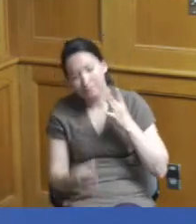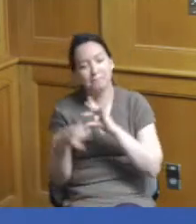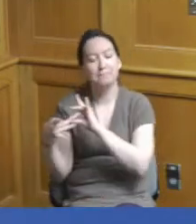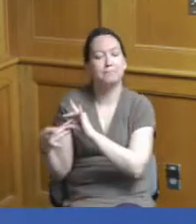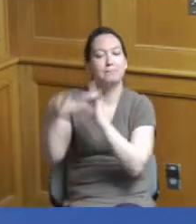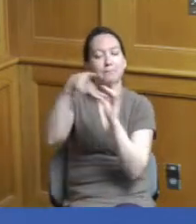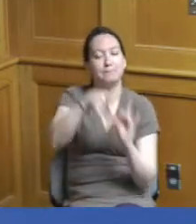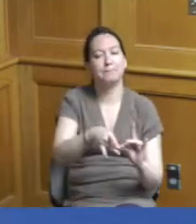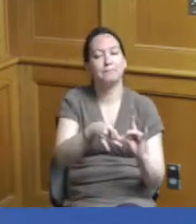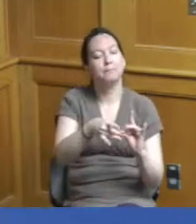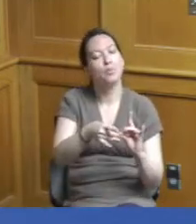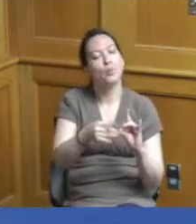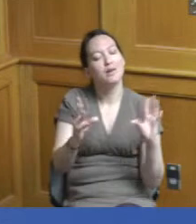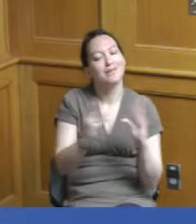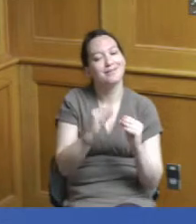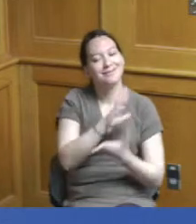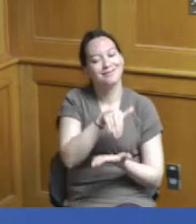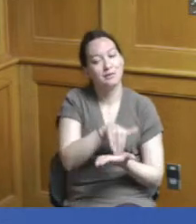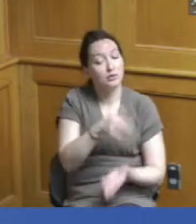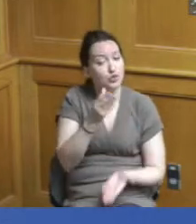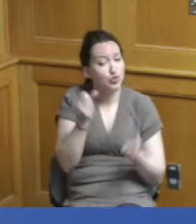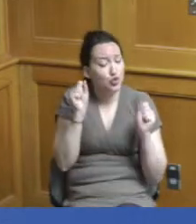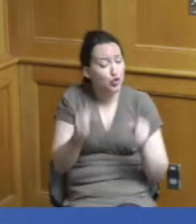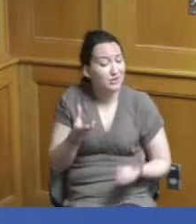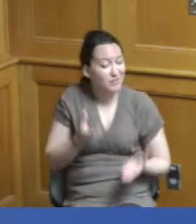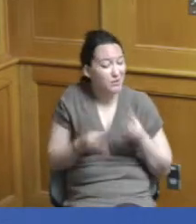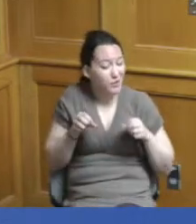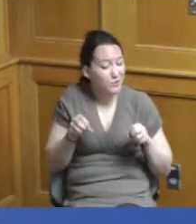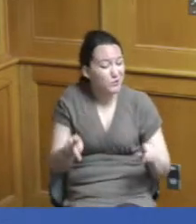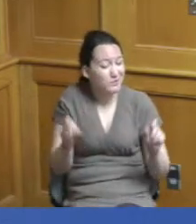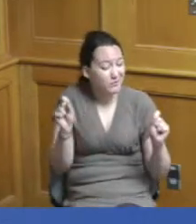the convention center and where there might be opportunities and where we still have hurdles to